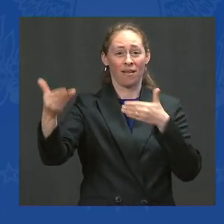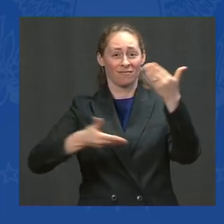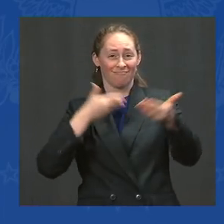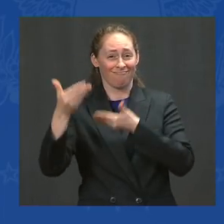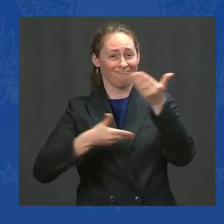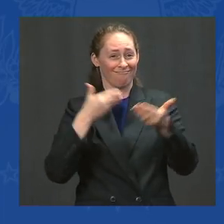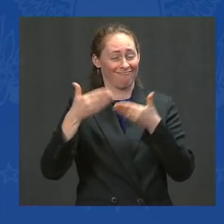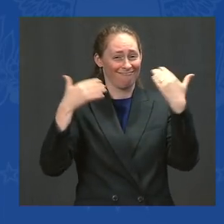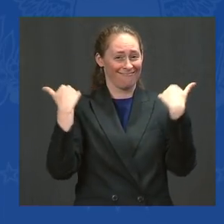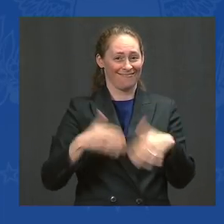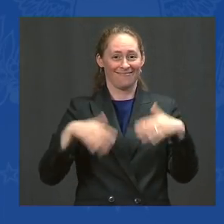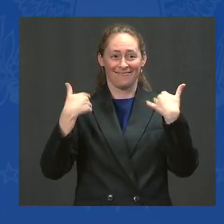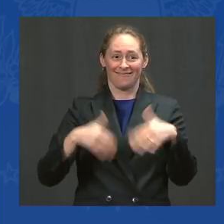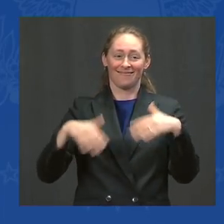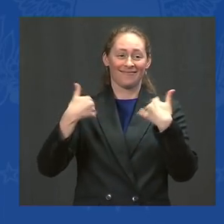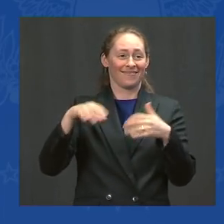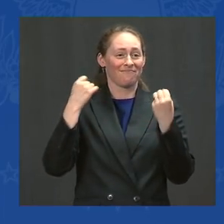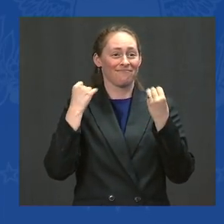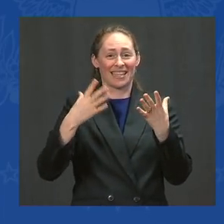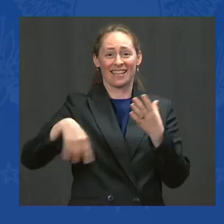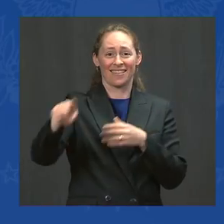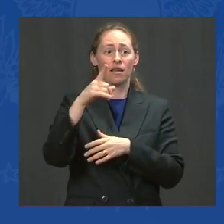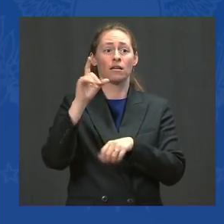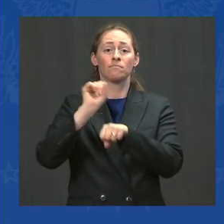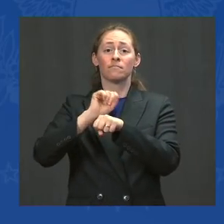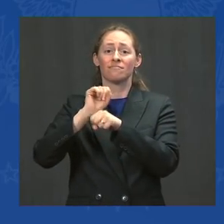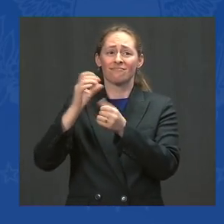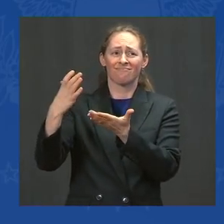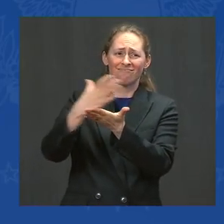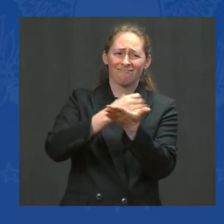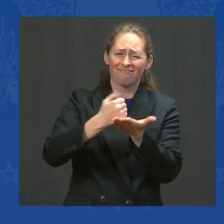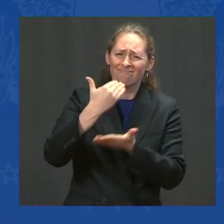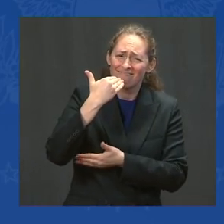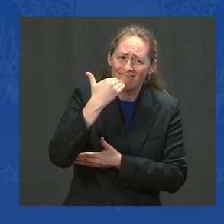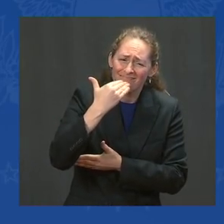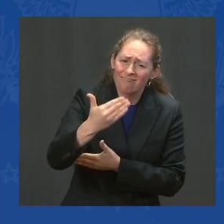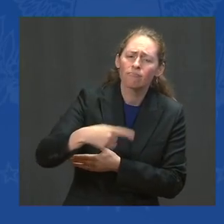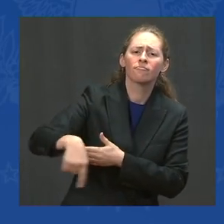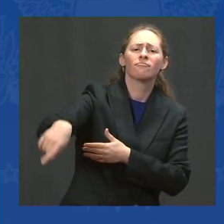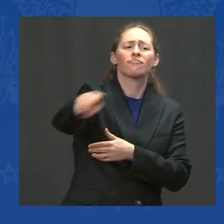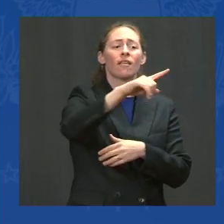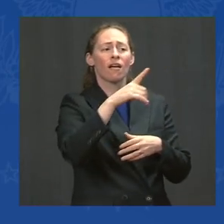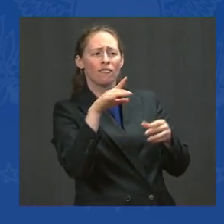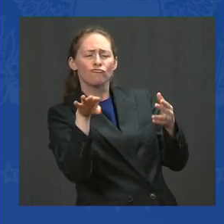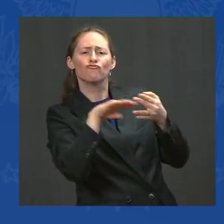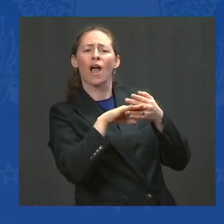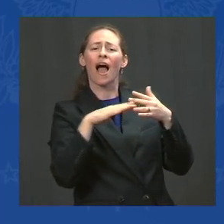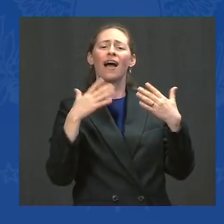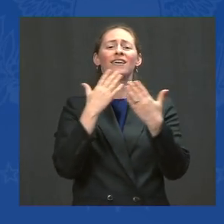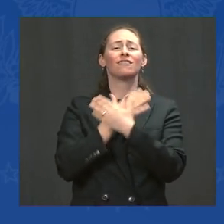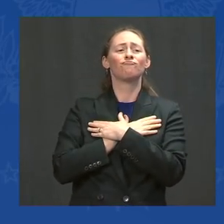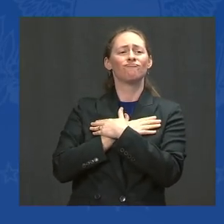workers getting hard-earned breaks. Look, we've brought this economy back from the brink.